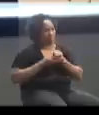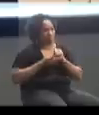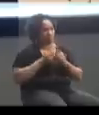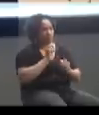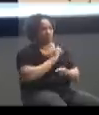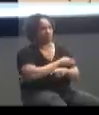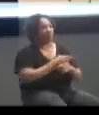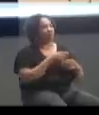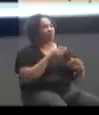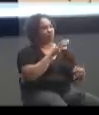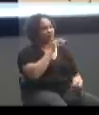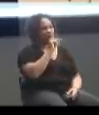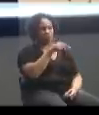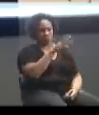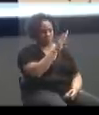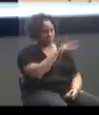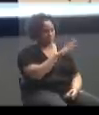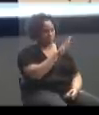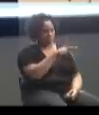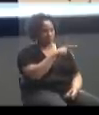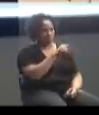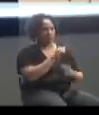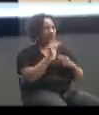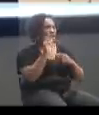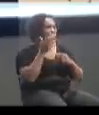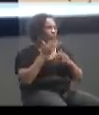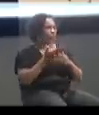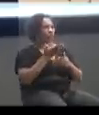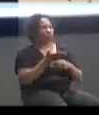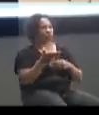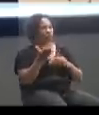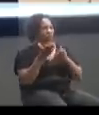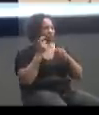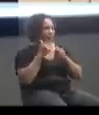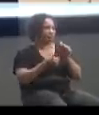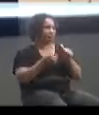THROUGH OUR BBA's WE ARE NOT JUST PROVIDING GREEN GOODS AND